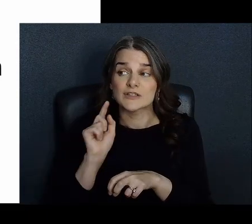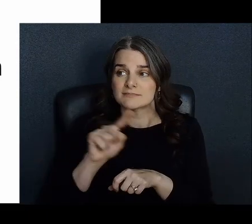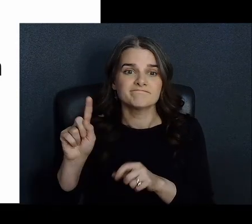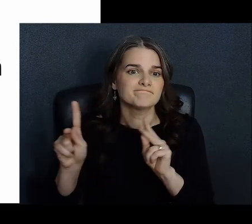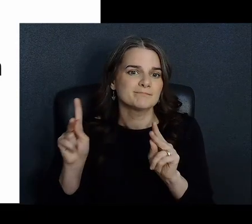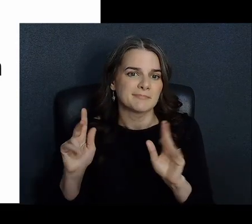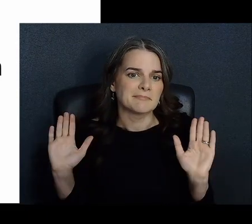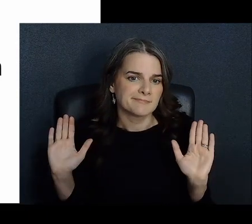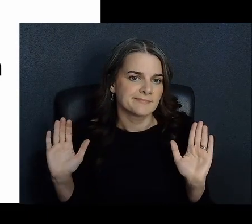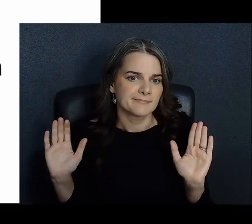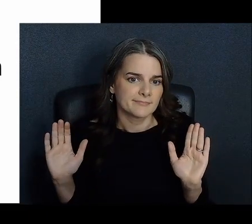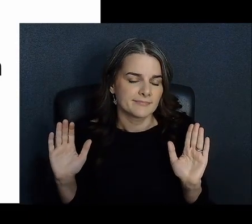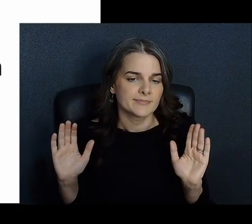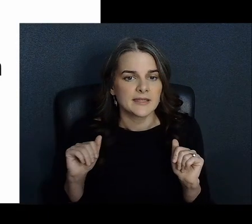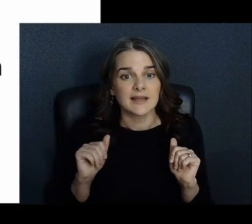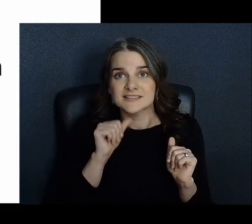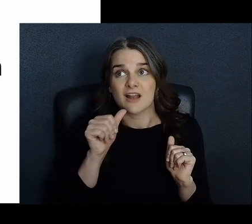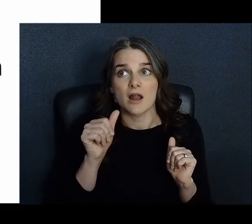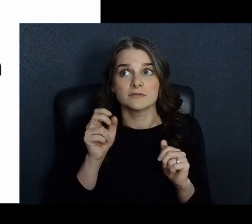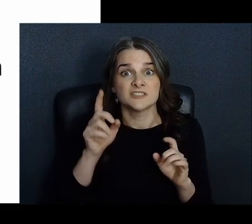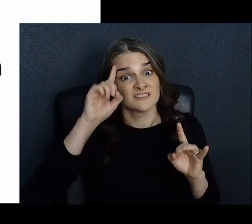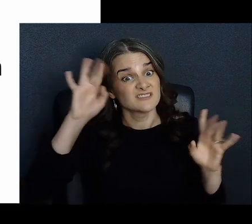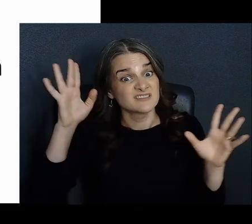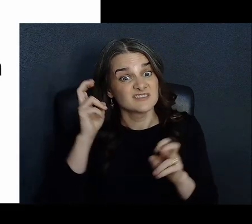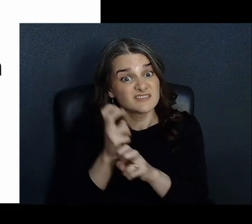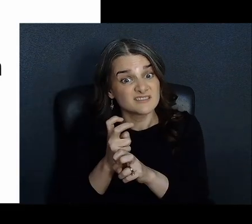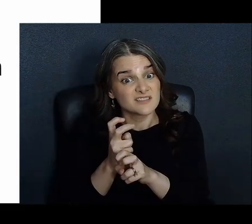It's not that hard, but I've heard people get frustrated